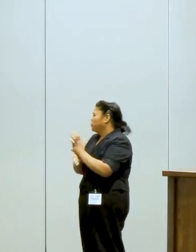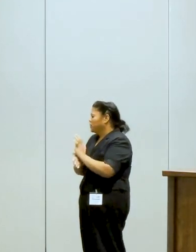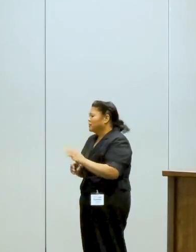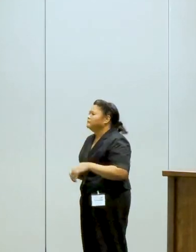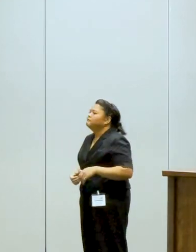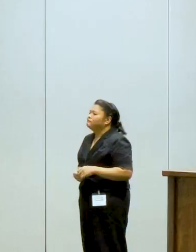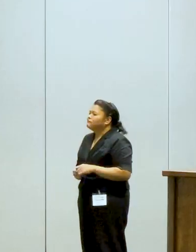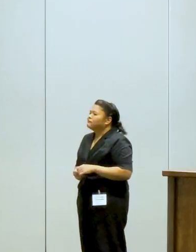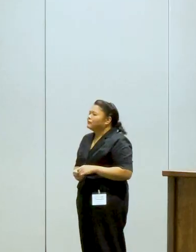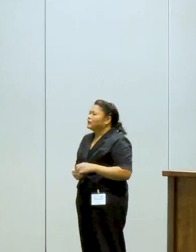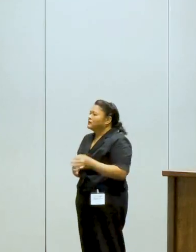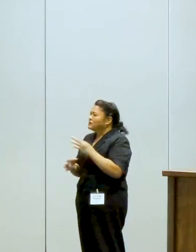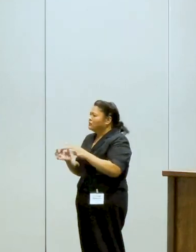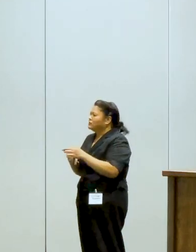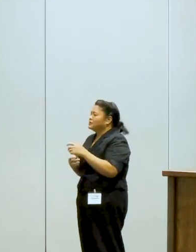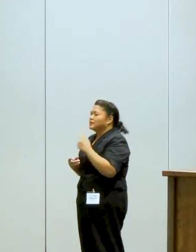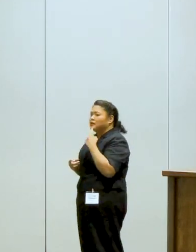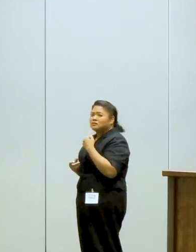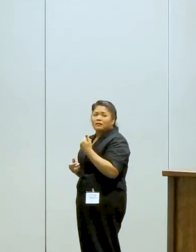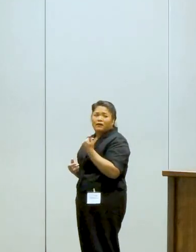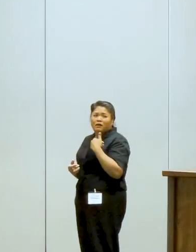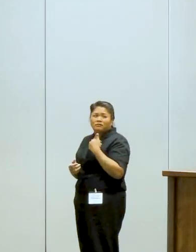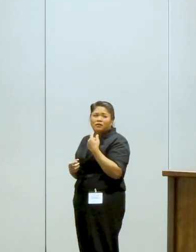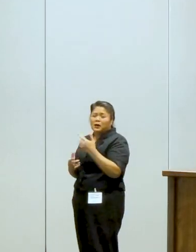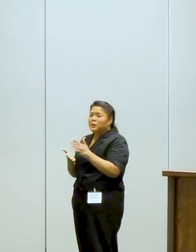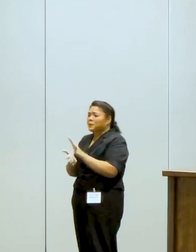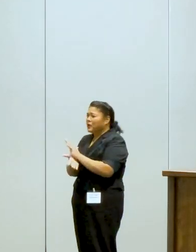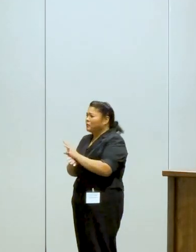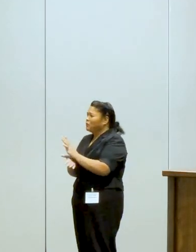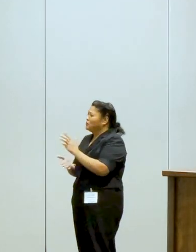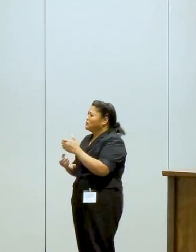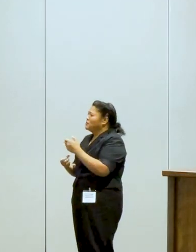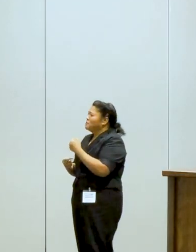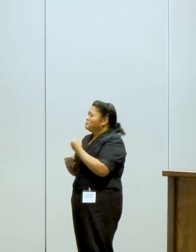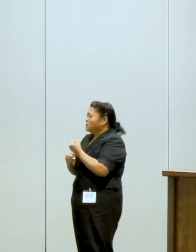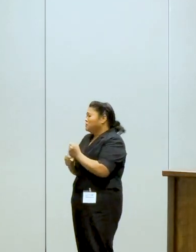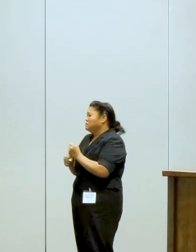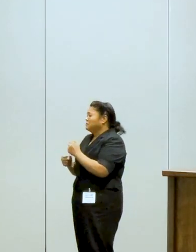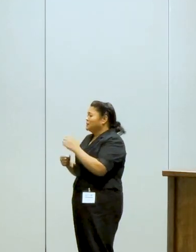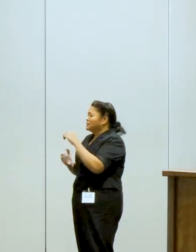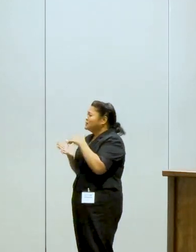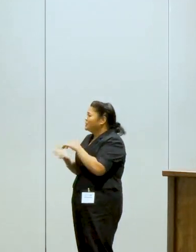pointers on your paper. If you have an exam coming up, help it. Create a study guide, right? Because you're not going to have